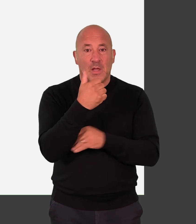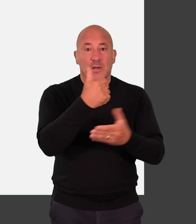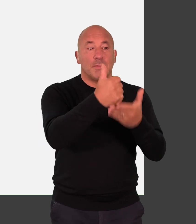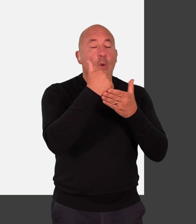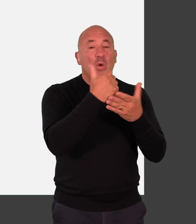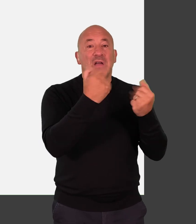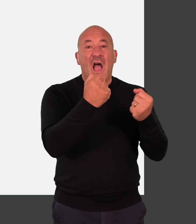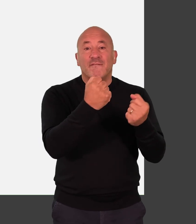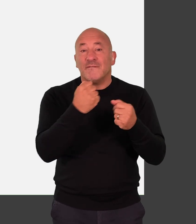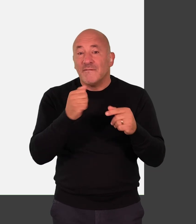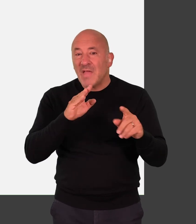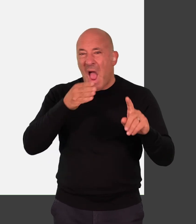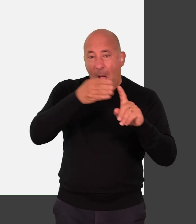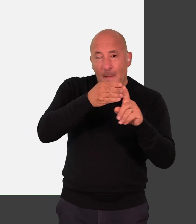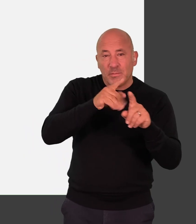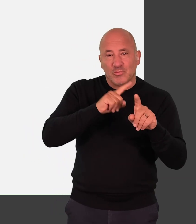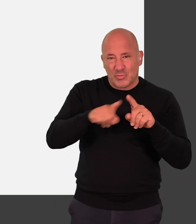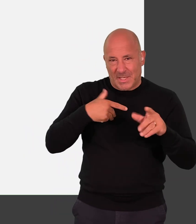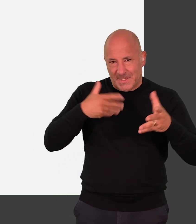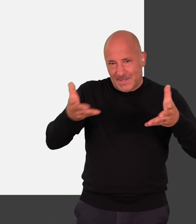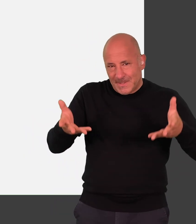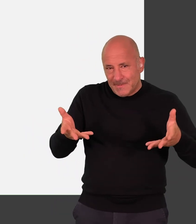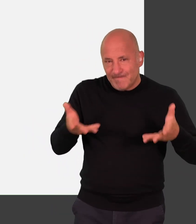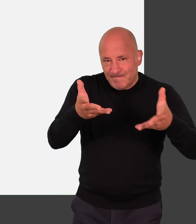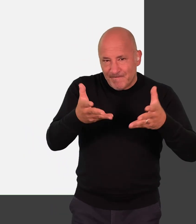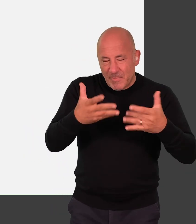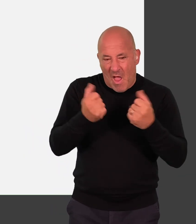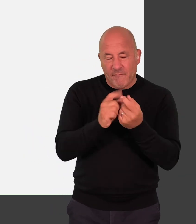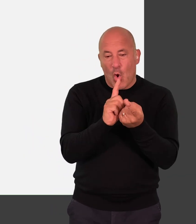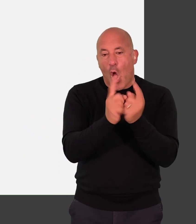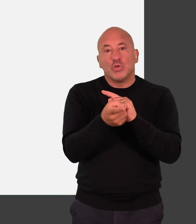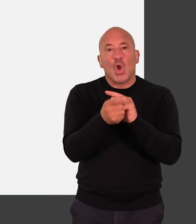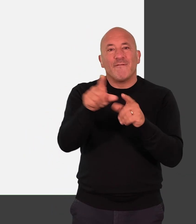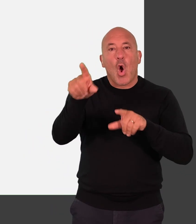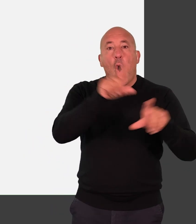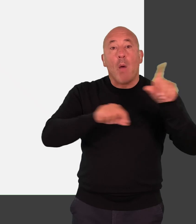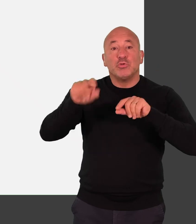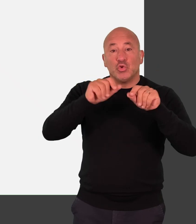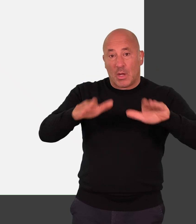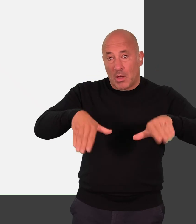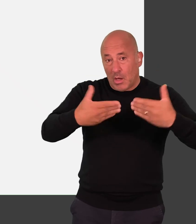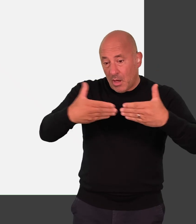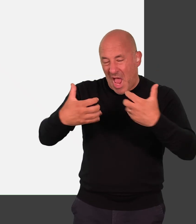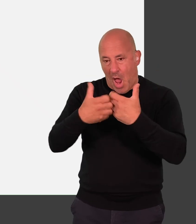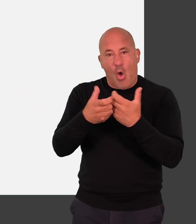When support is given, the aims are for the person to have accessible alternative options for handling their situation